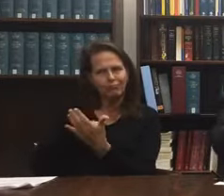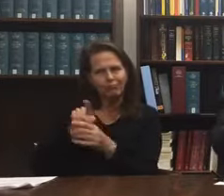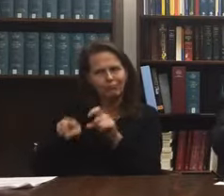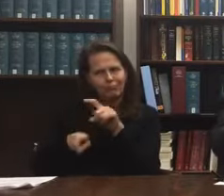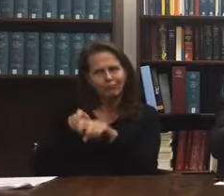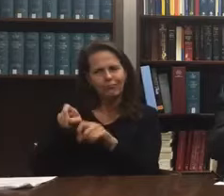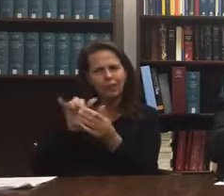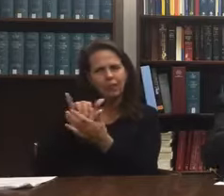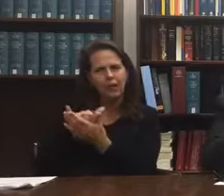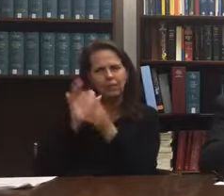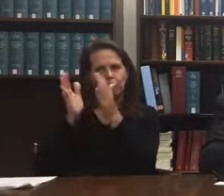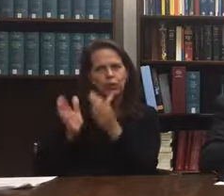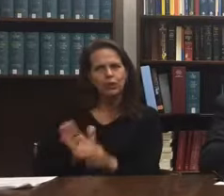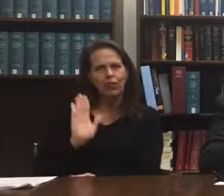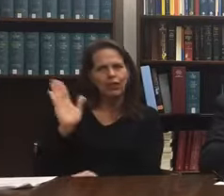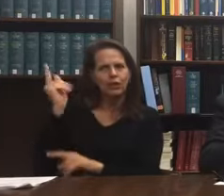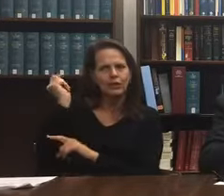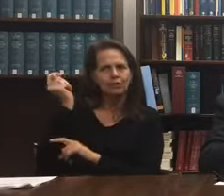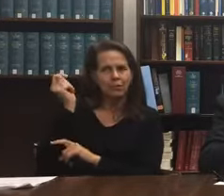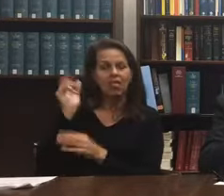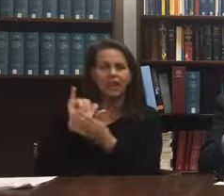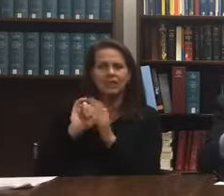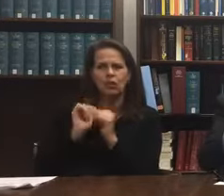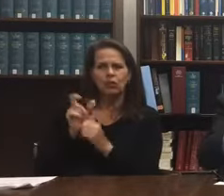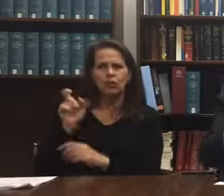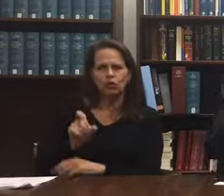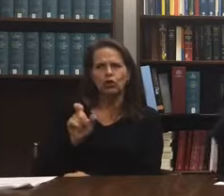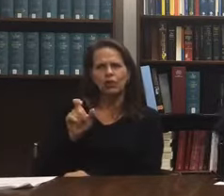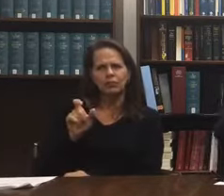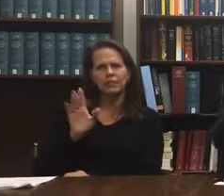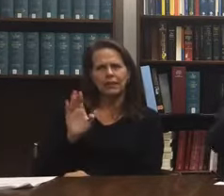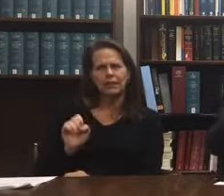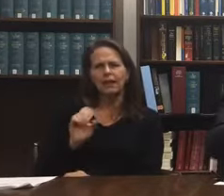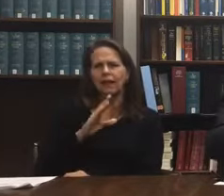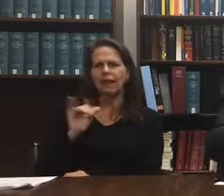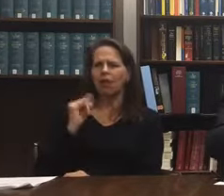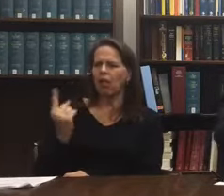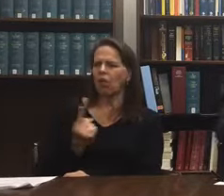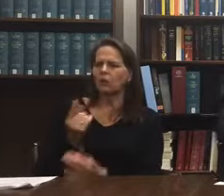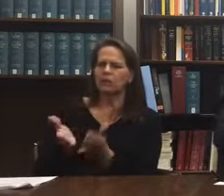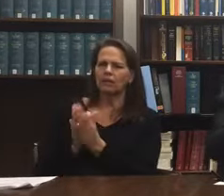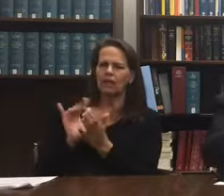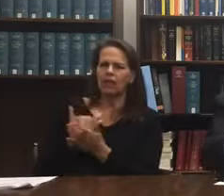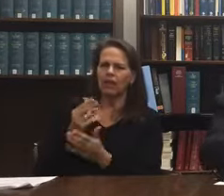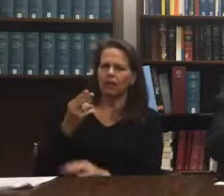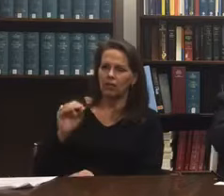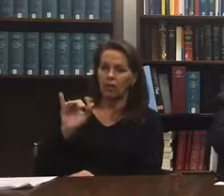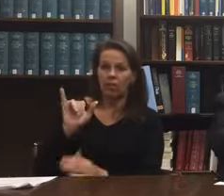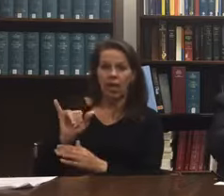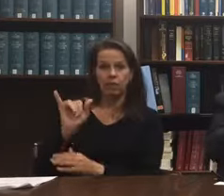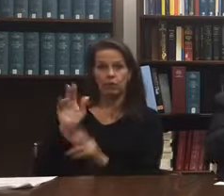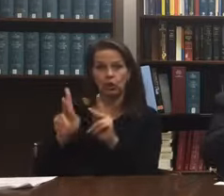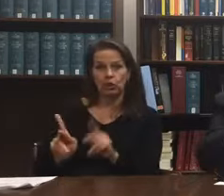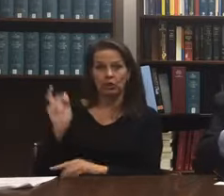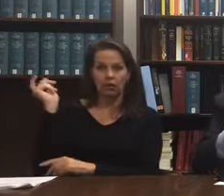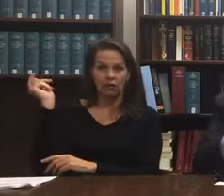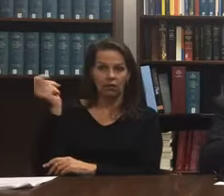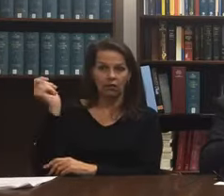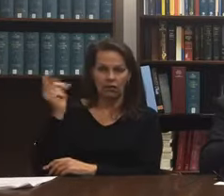testimony and that's the way it should go and I always asked ask the hearing officer that person testified I'm asking them questions about their testimony and